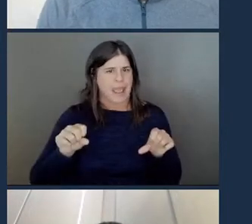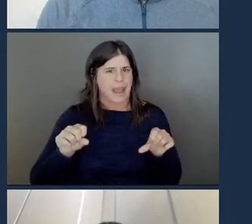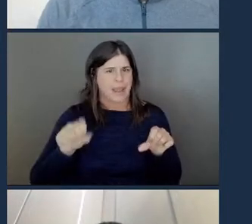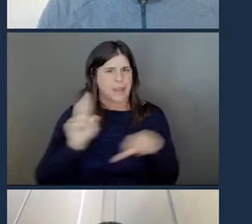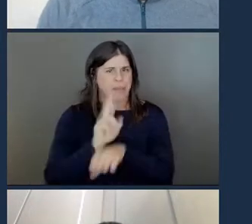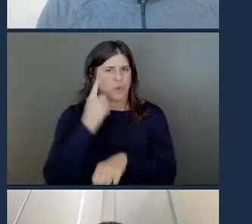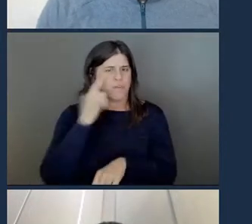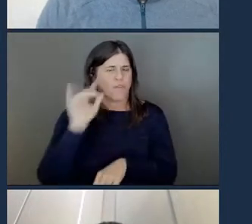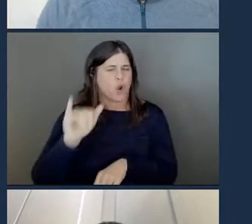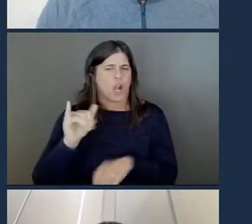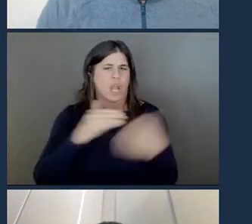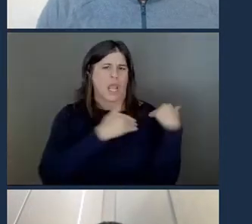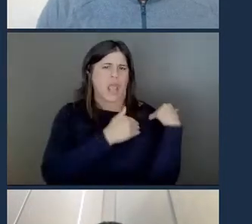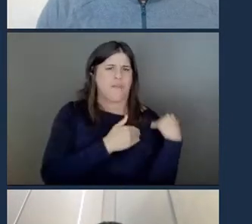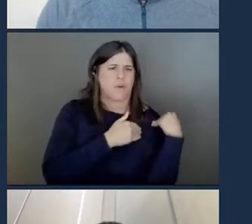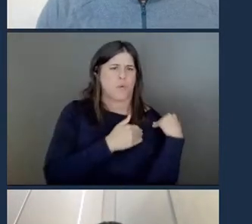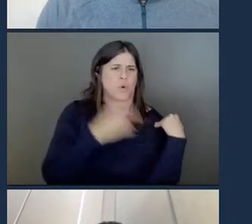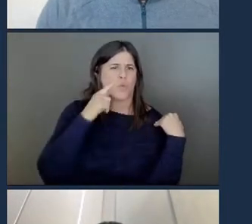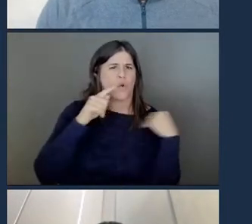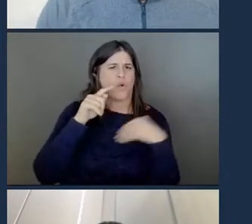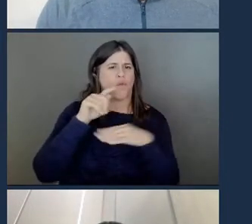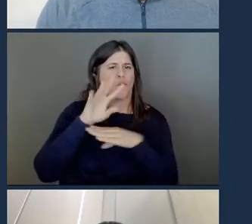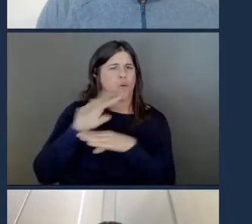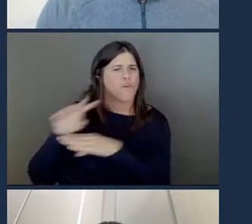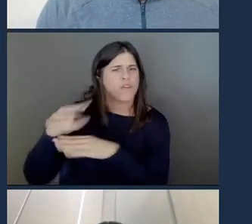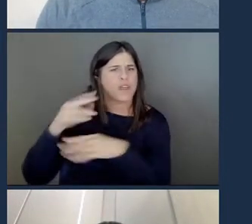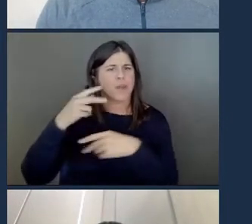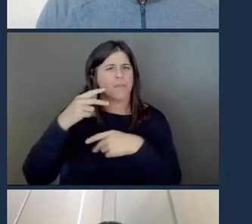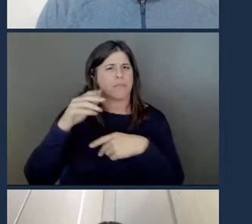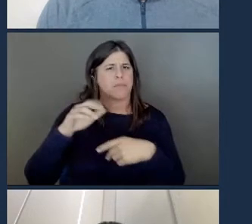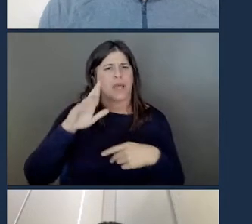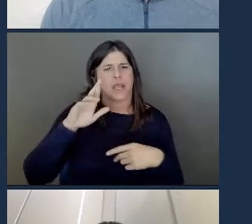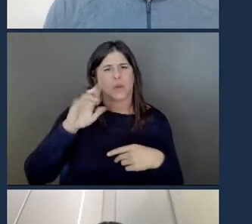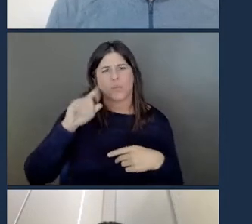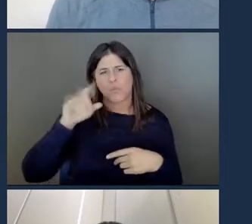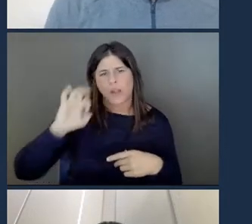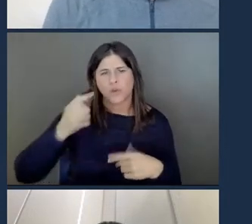in film production? Like rendering rigging and things like, interesting question.